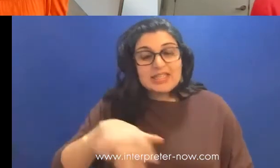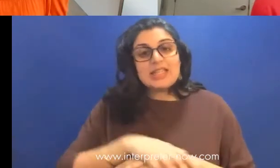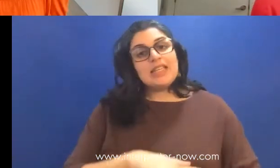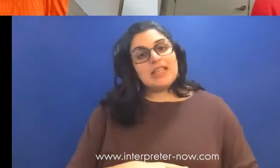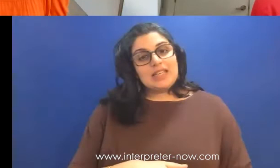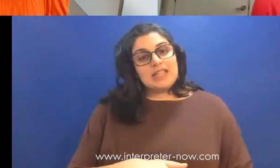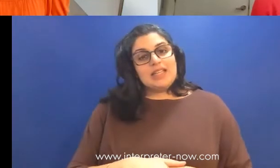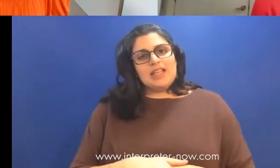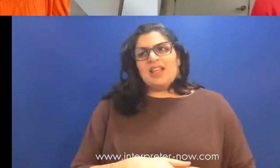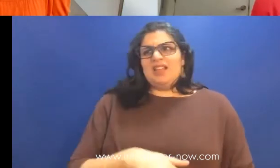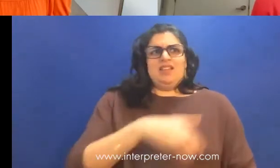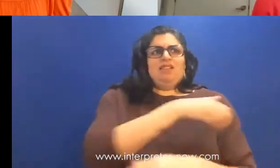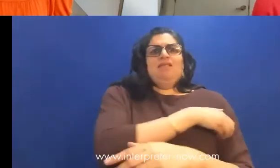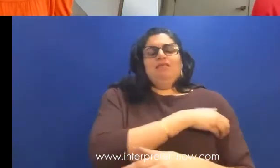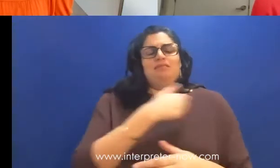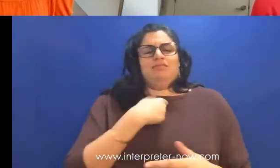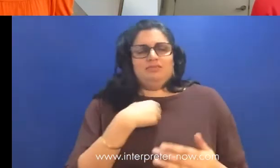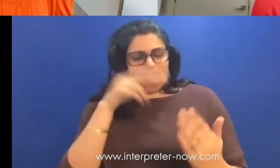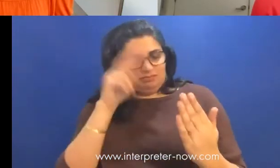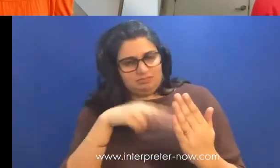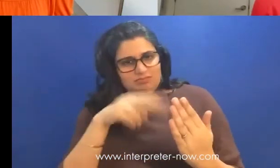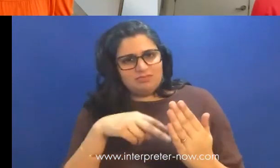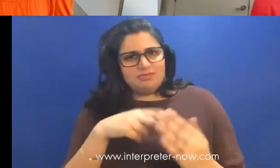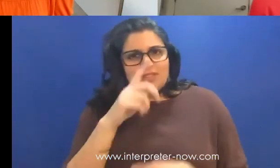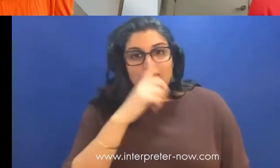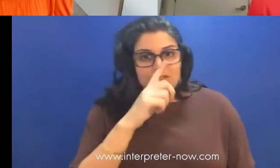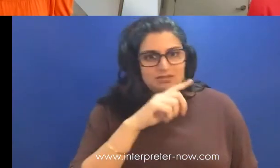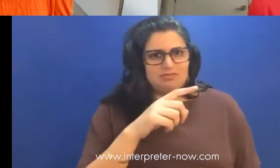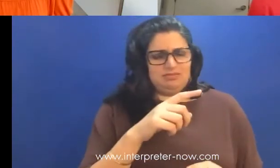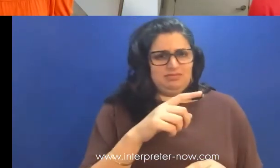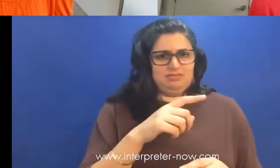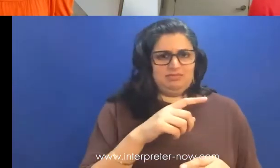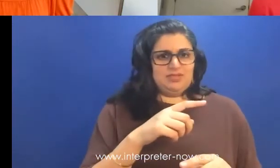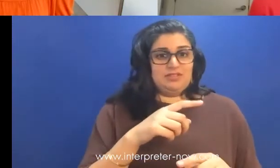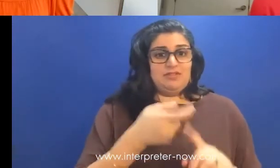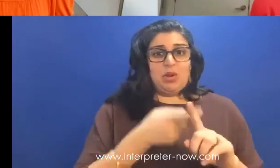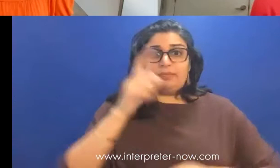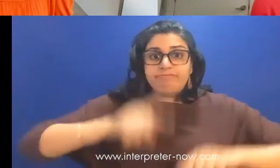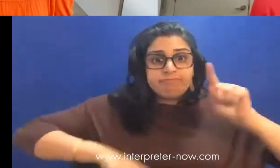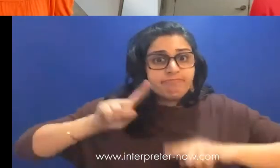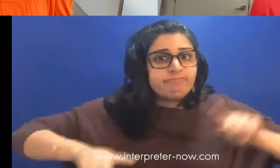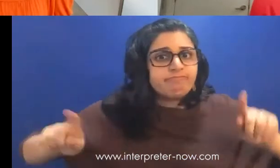young child from reading fiction from really a diversity of authors writing about their